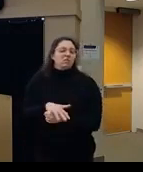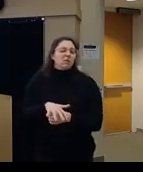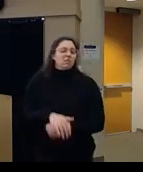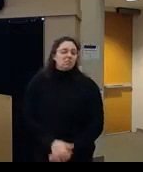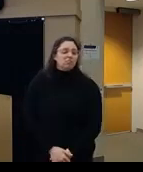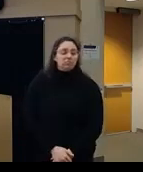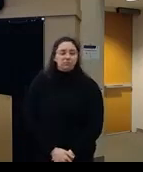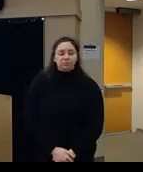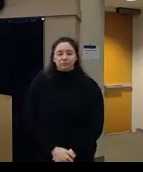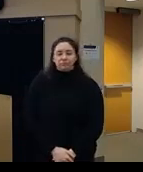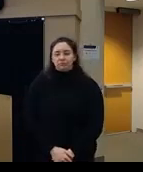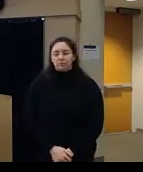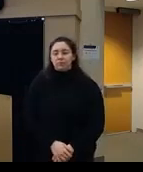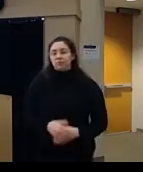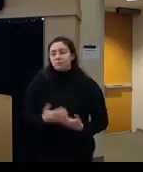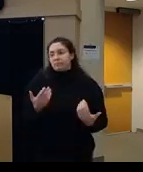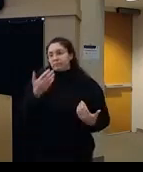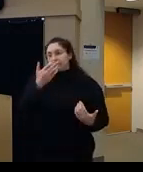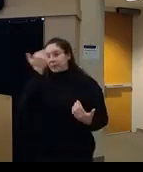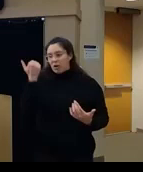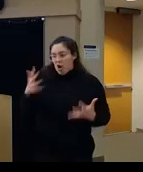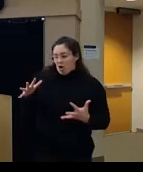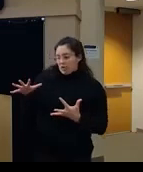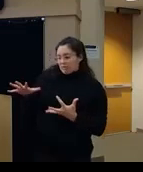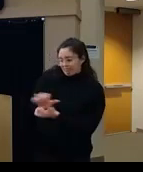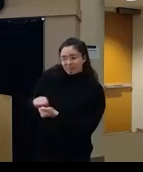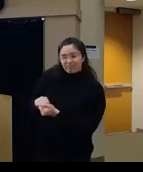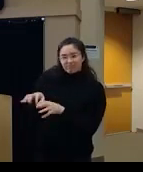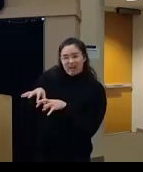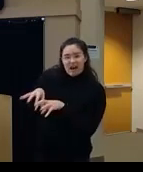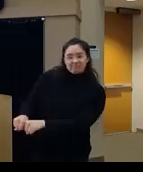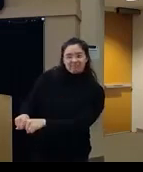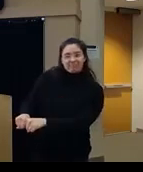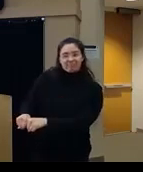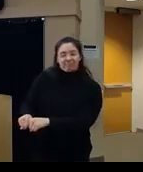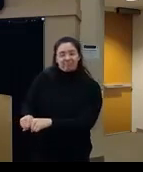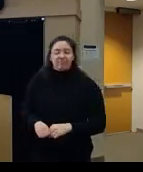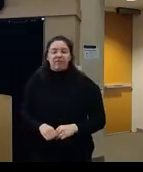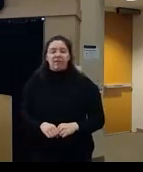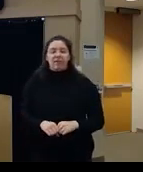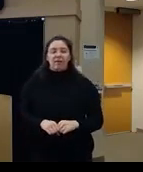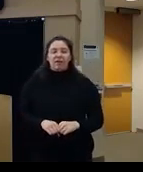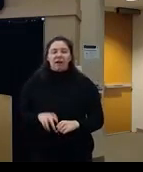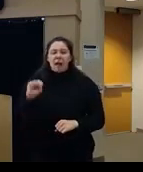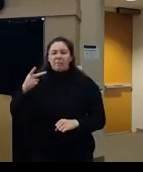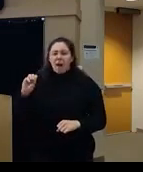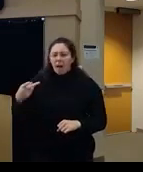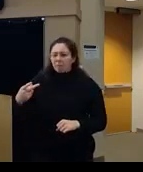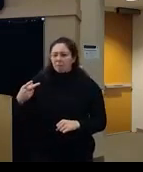uh because of the you know the damage um Hip Hop for instance coming out of that um other musical